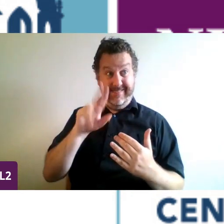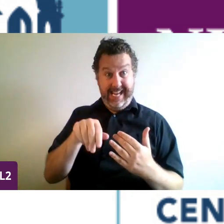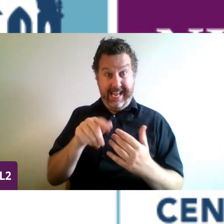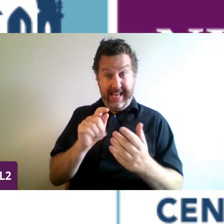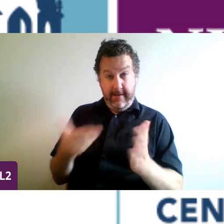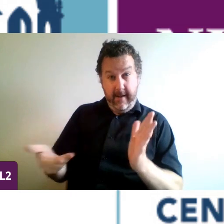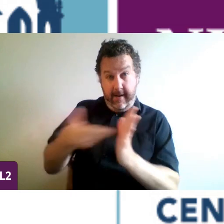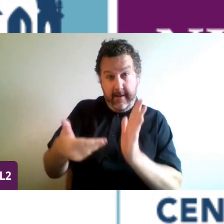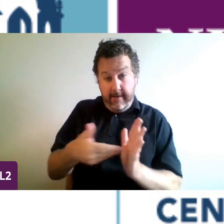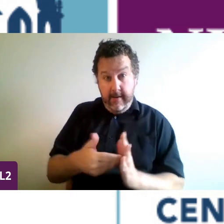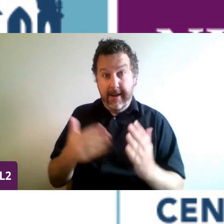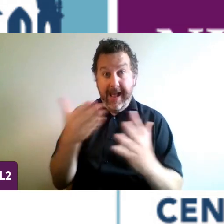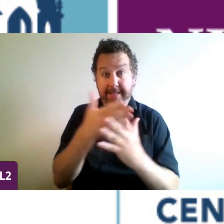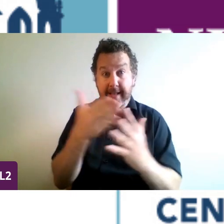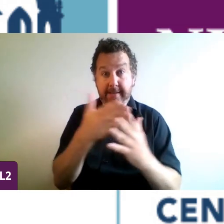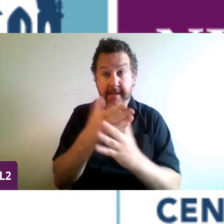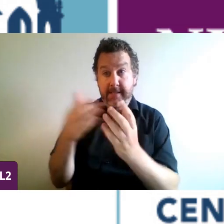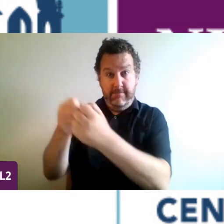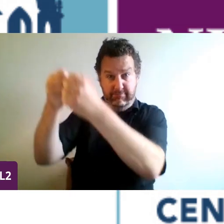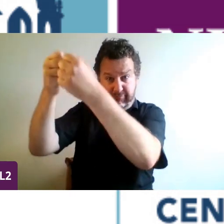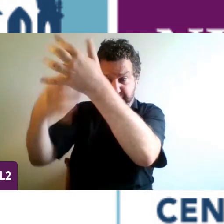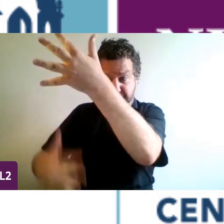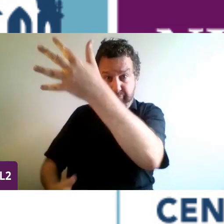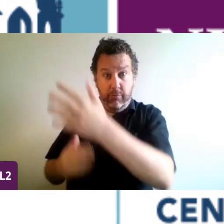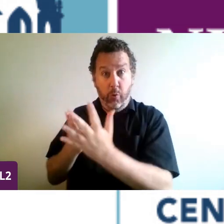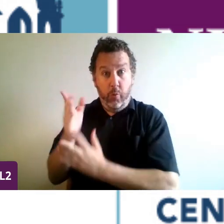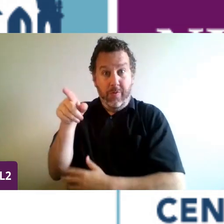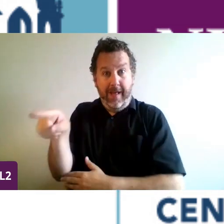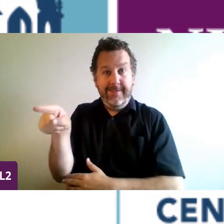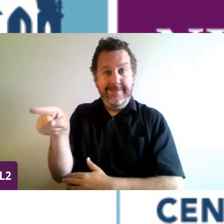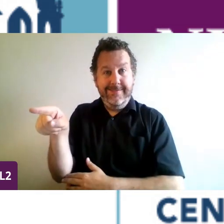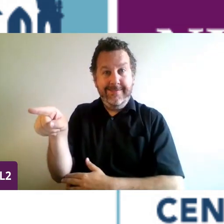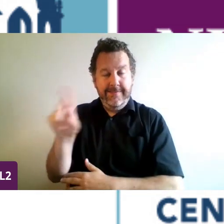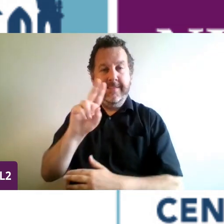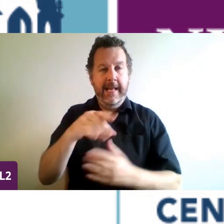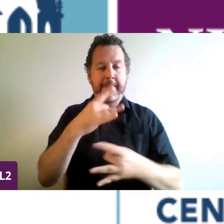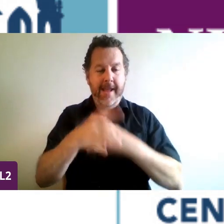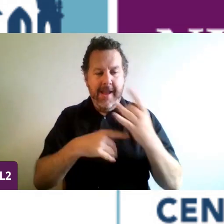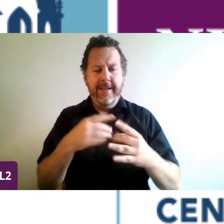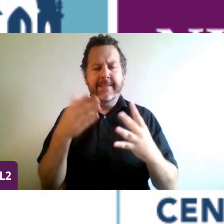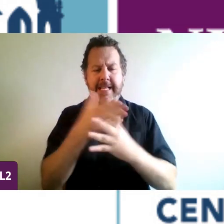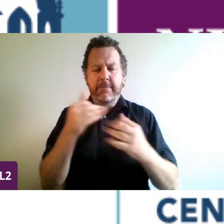For users. From . Relatively small number 200s.